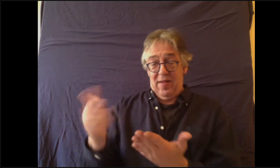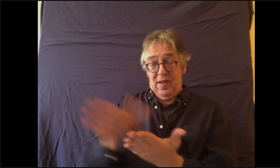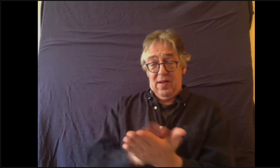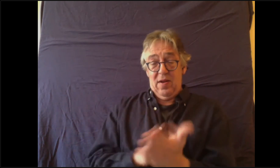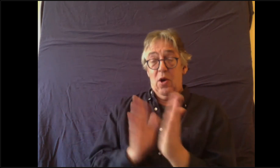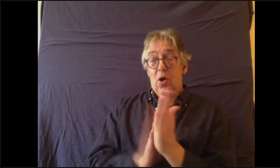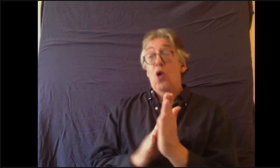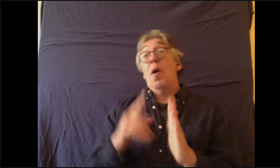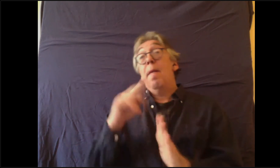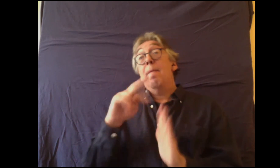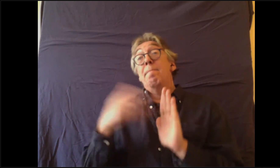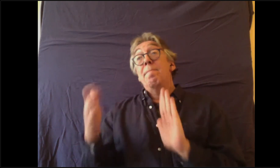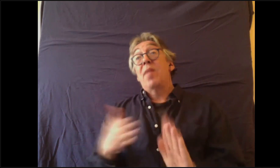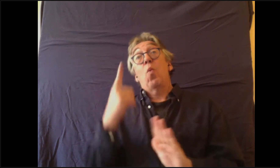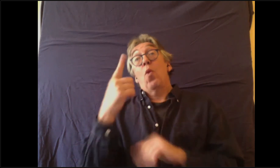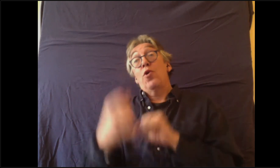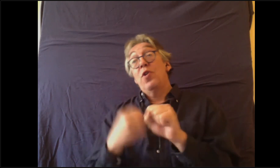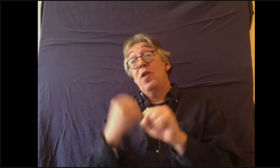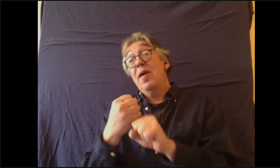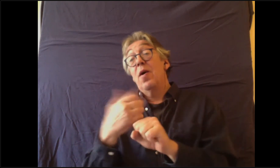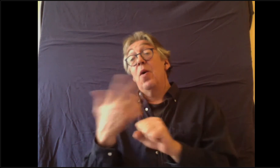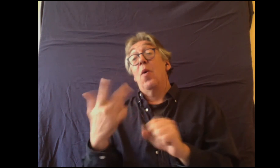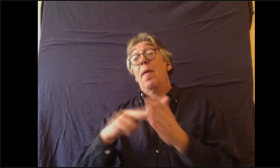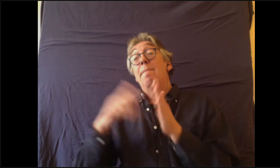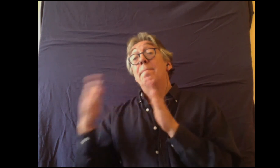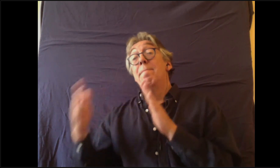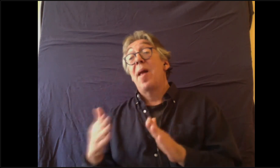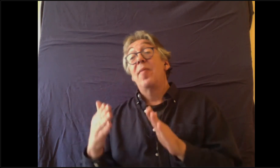for several years in order to build trust within the system.